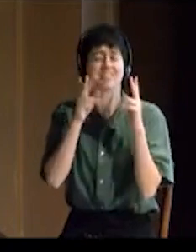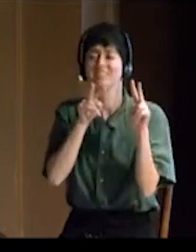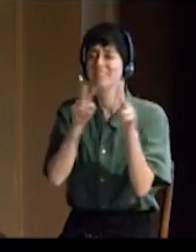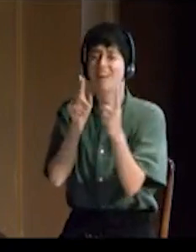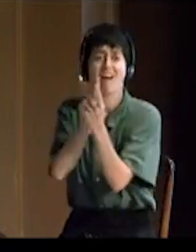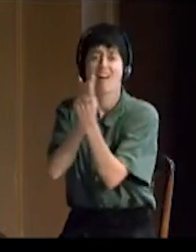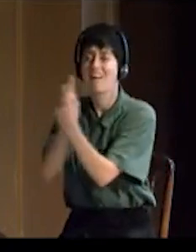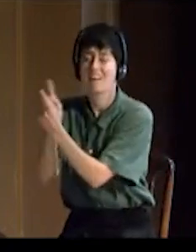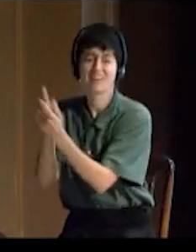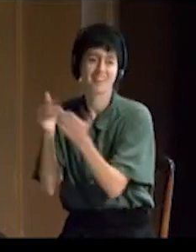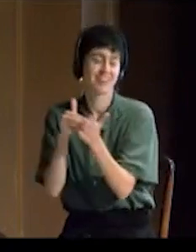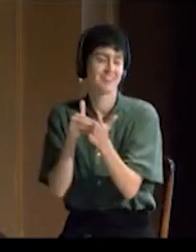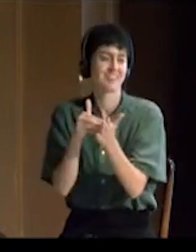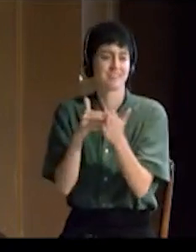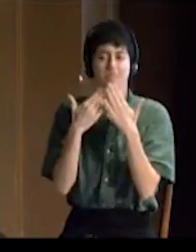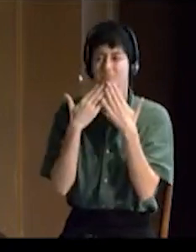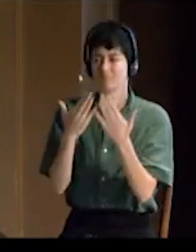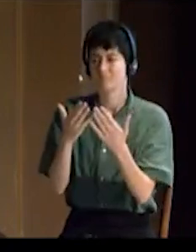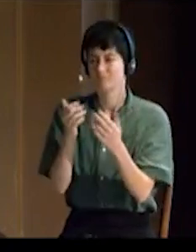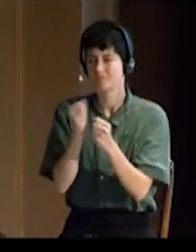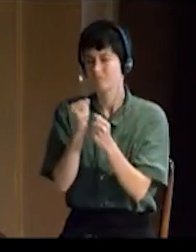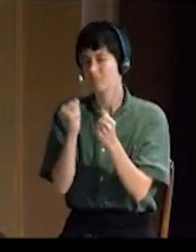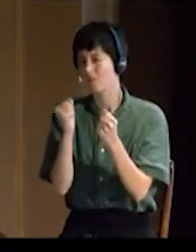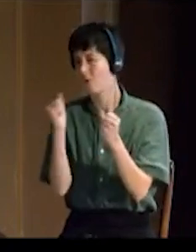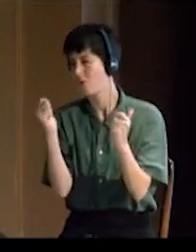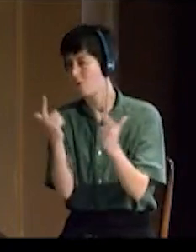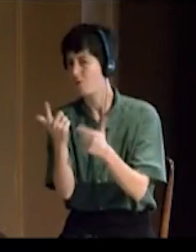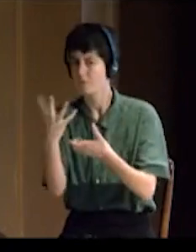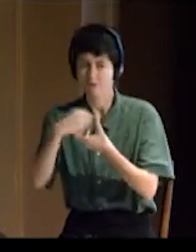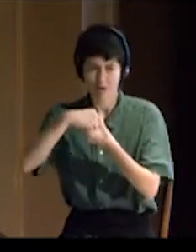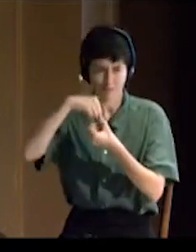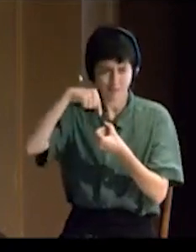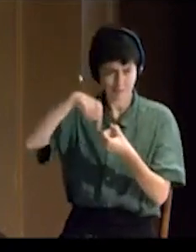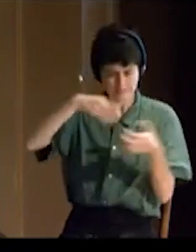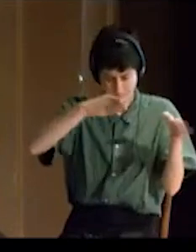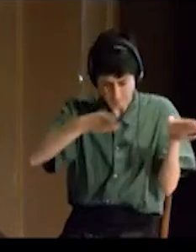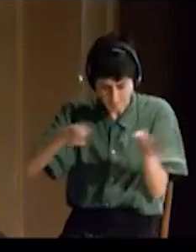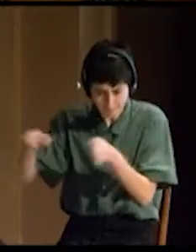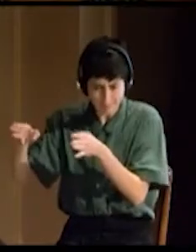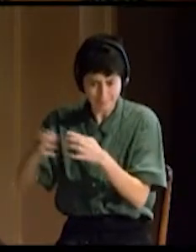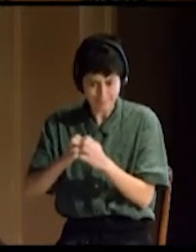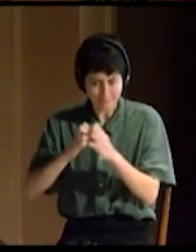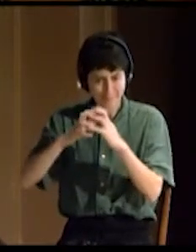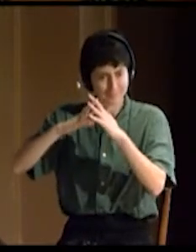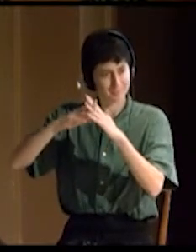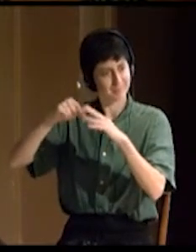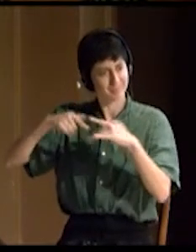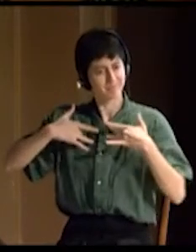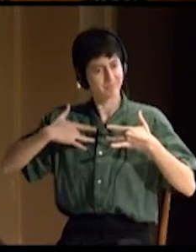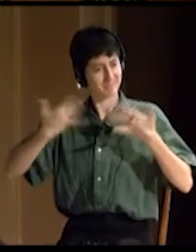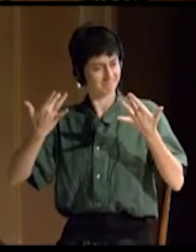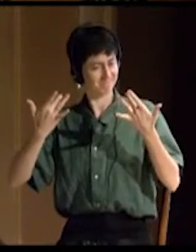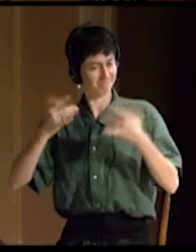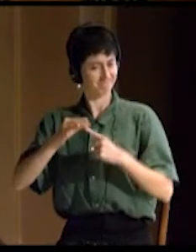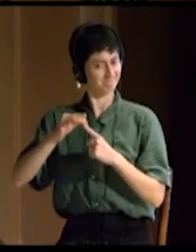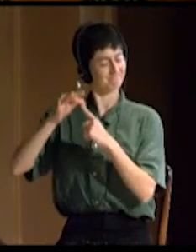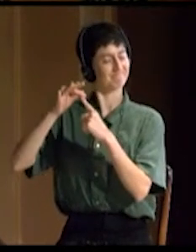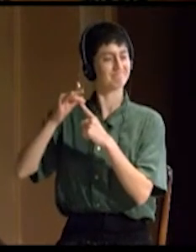in the organization of this very special event. And my name is Manuela